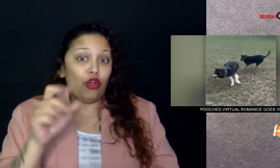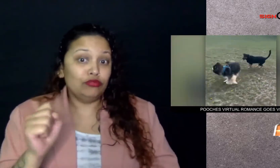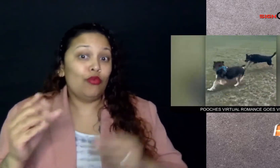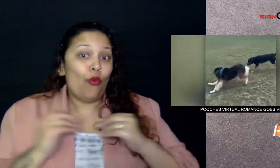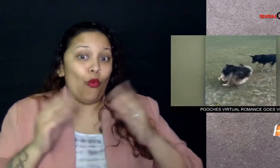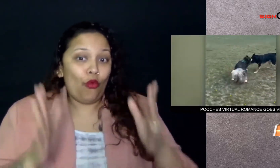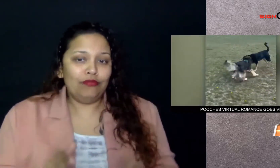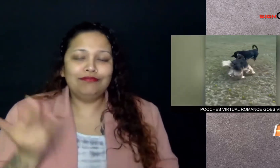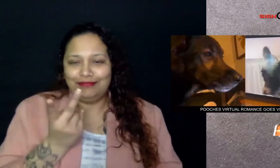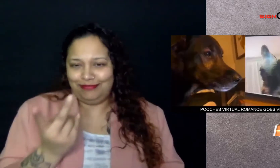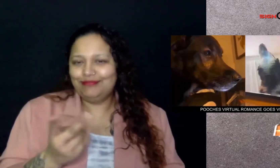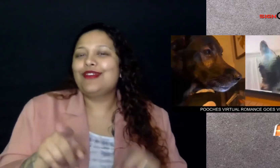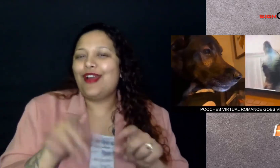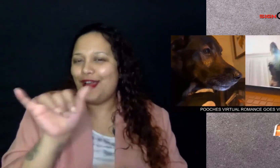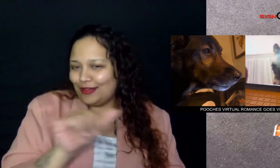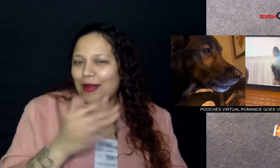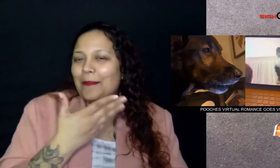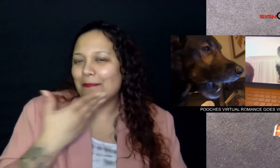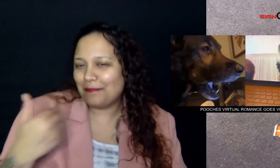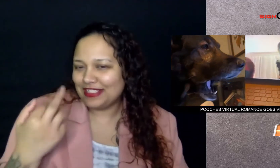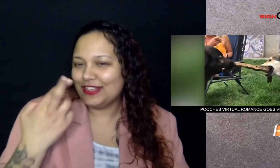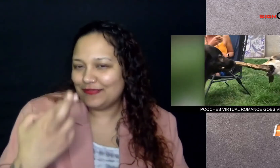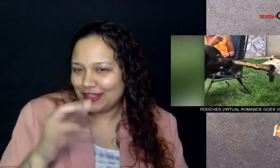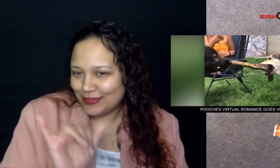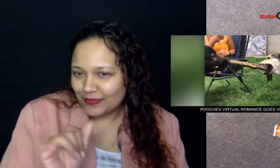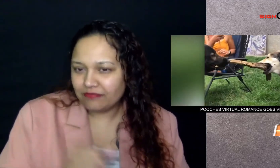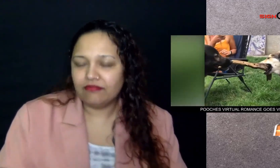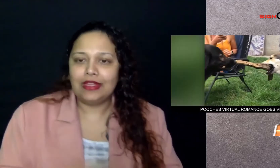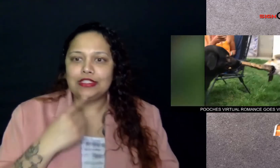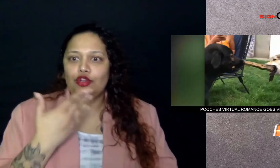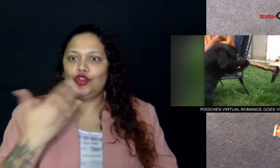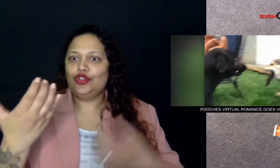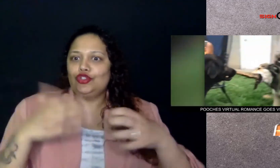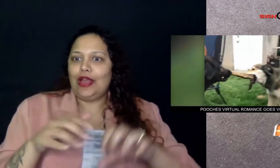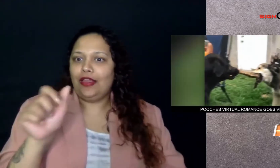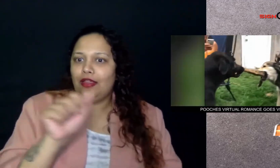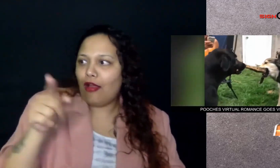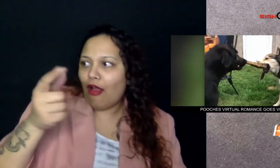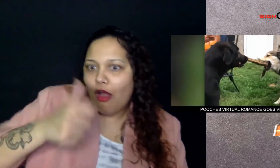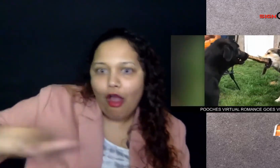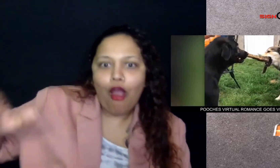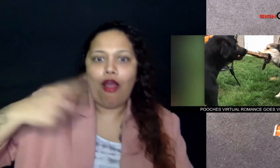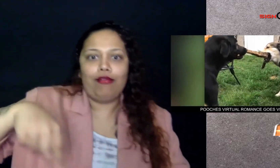The dogs owners are also best friends and they say there is a good chance. They will